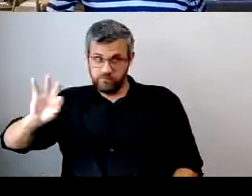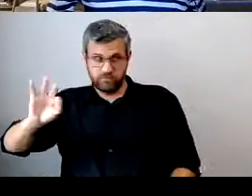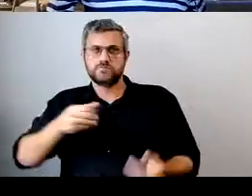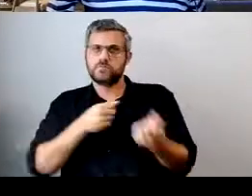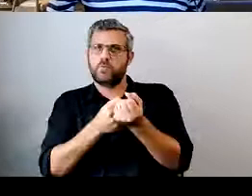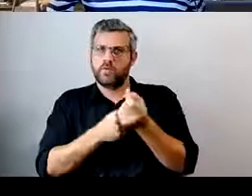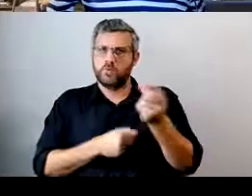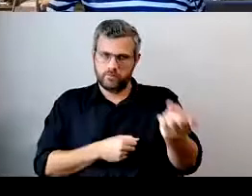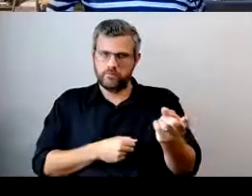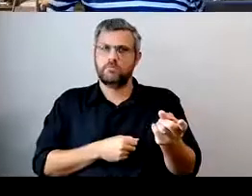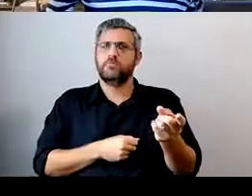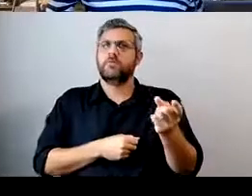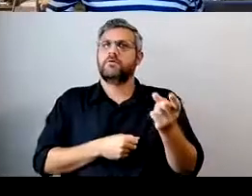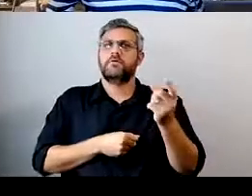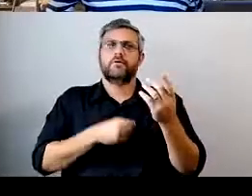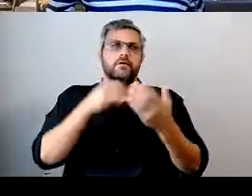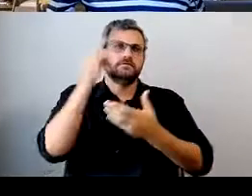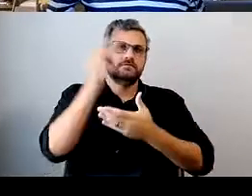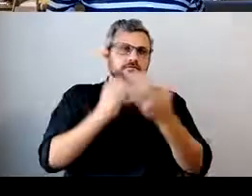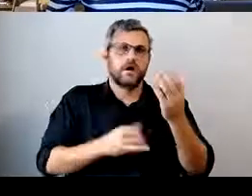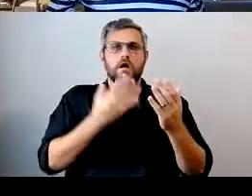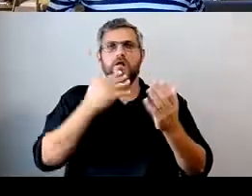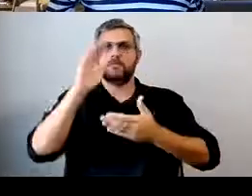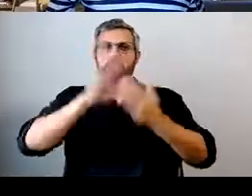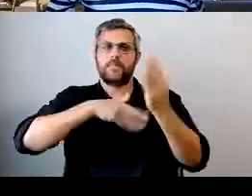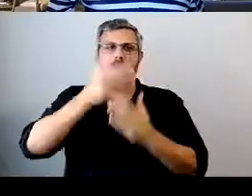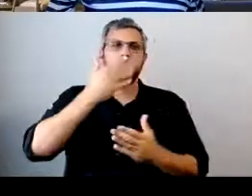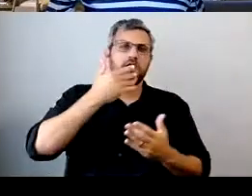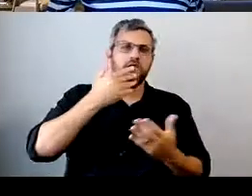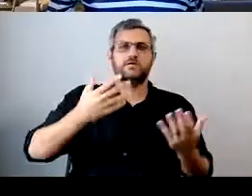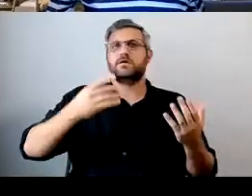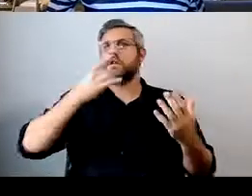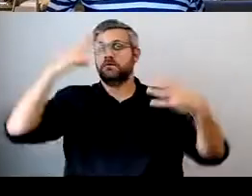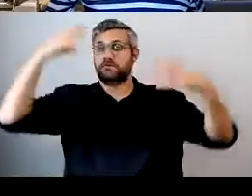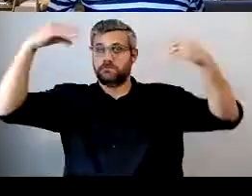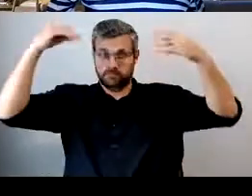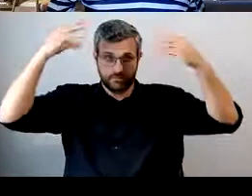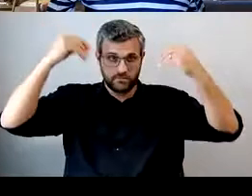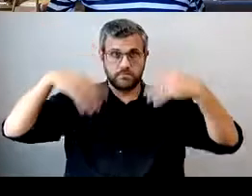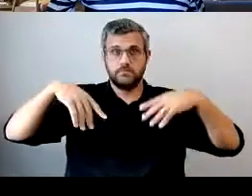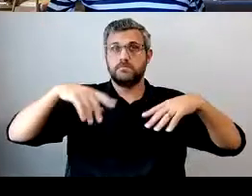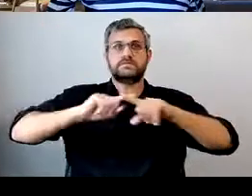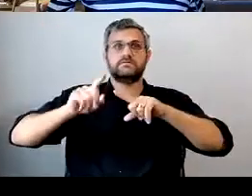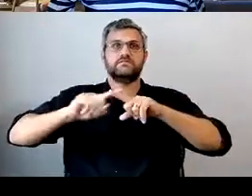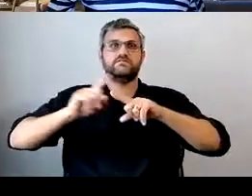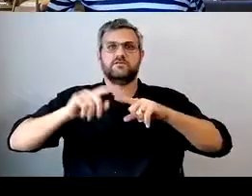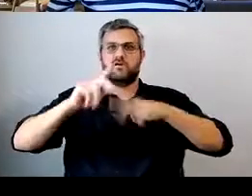Choosing neutral paint and design colors, avoiding bright lights, flickering lights, having fluorescent lights, don't have any of these.